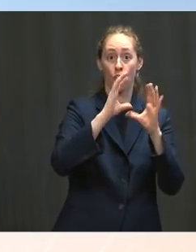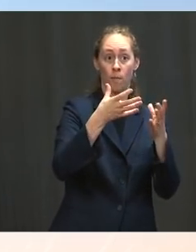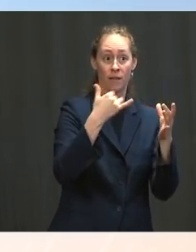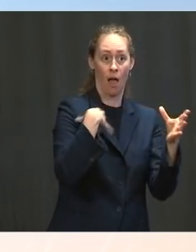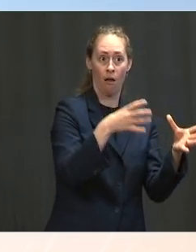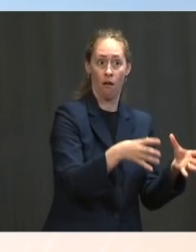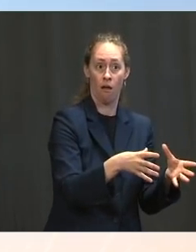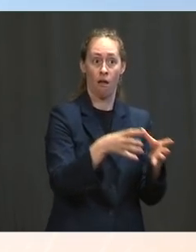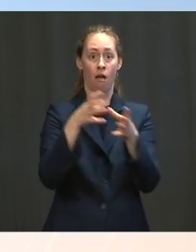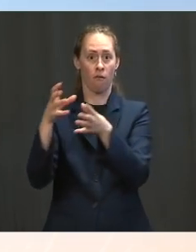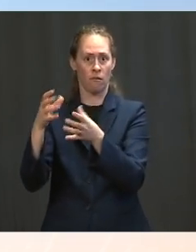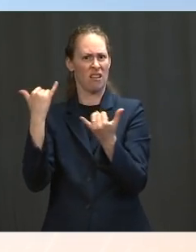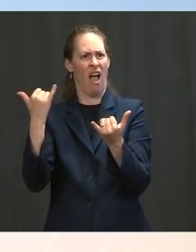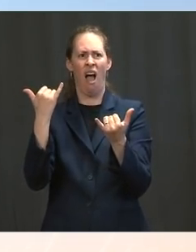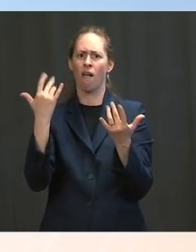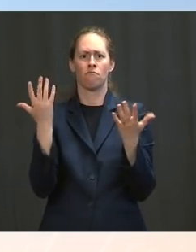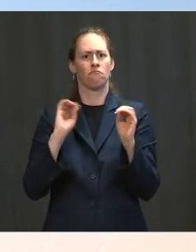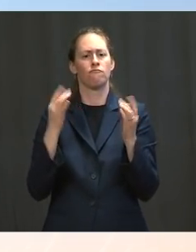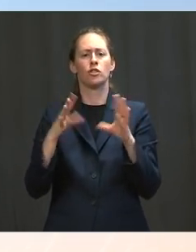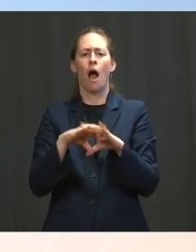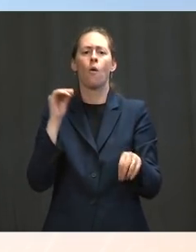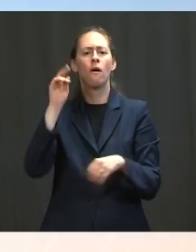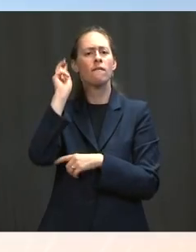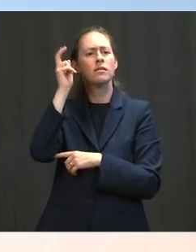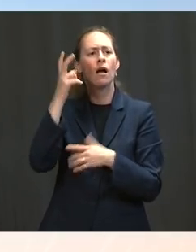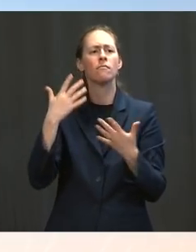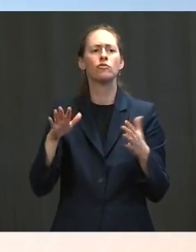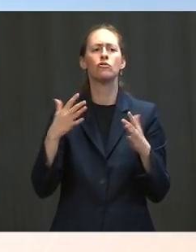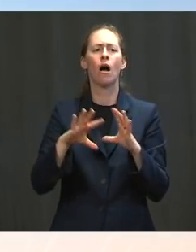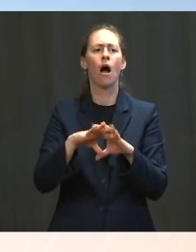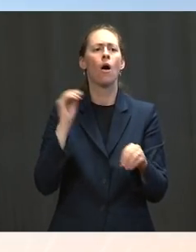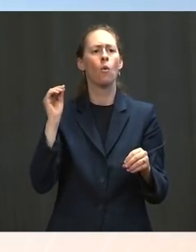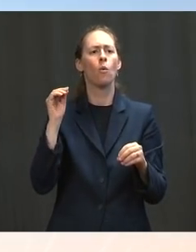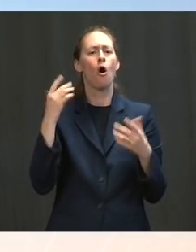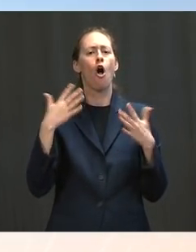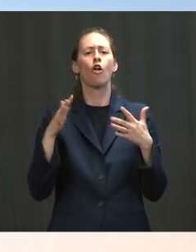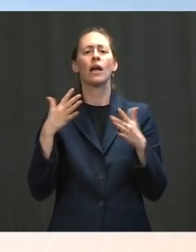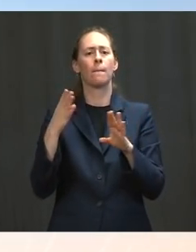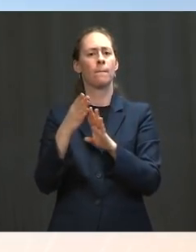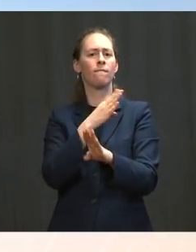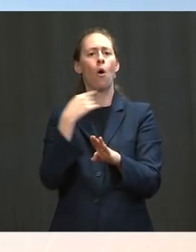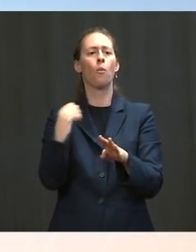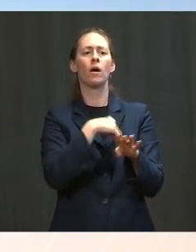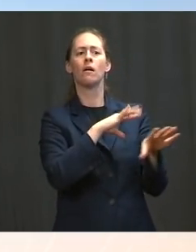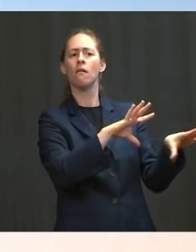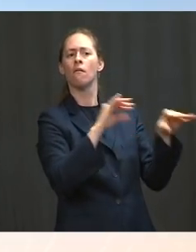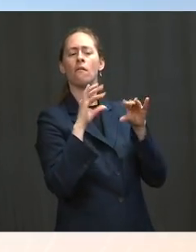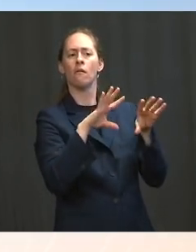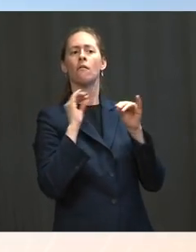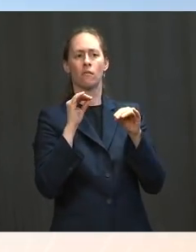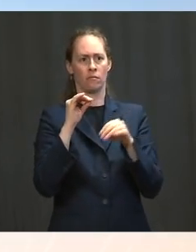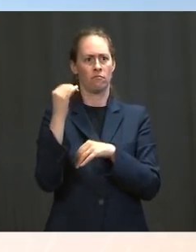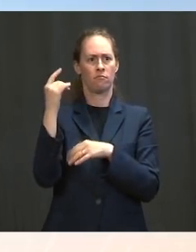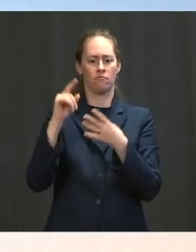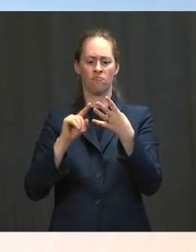before we complete our military drawdown by the end of August. So that's where our focus is on at this point in time.